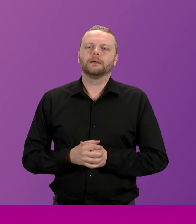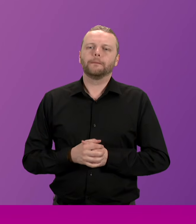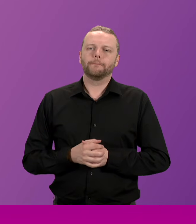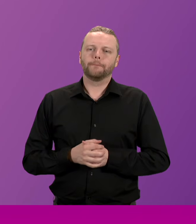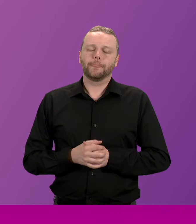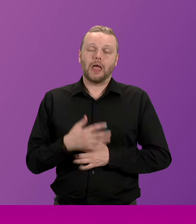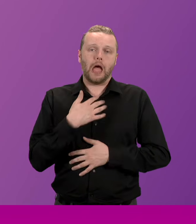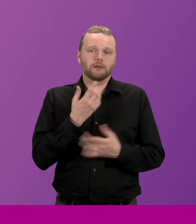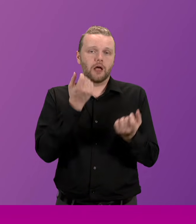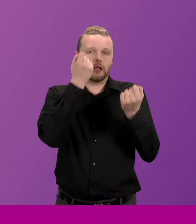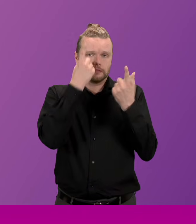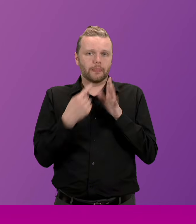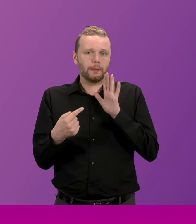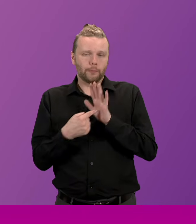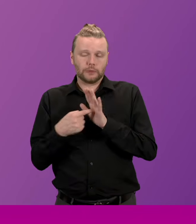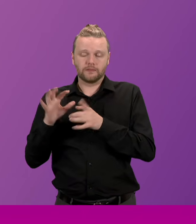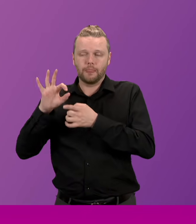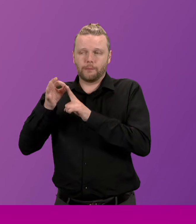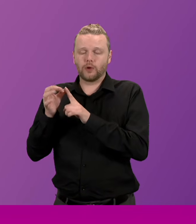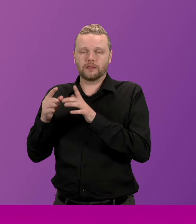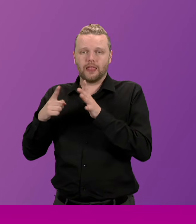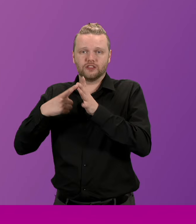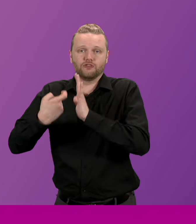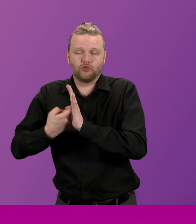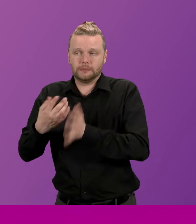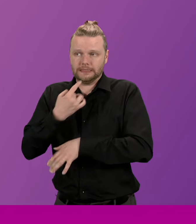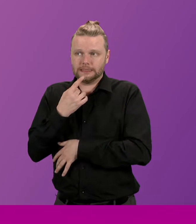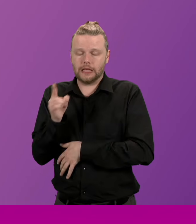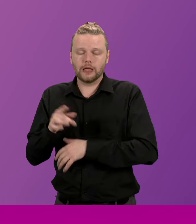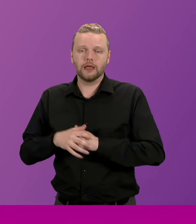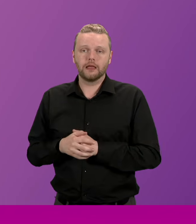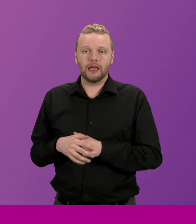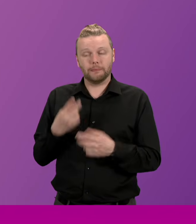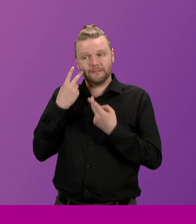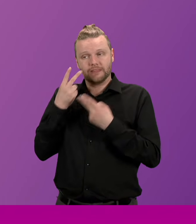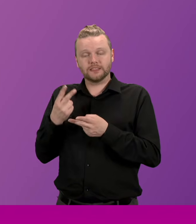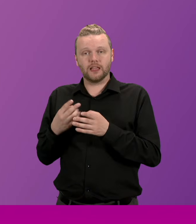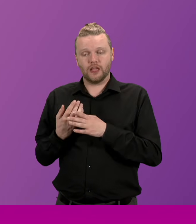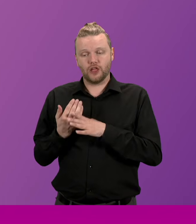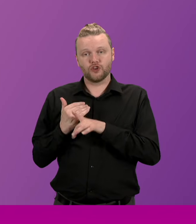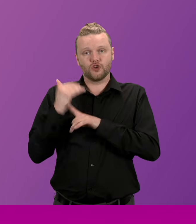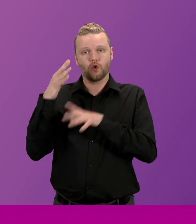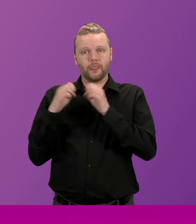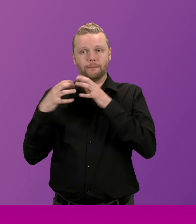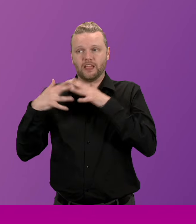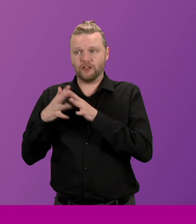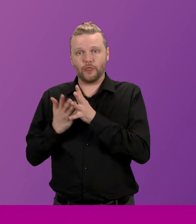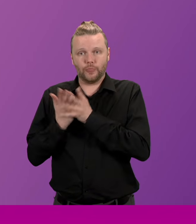I understand the importance of Angela Ross’s point. I visited North Berwick with Mr McLennan during the election campaign;